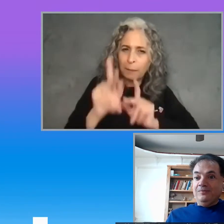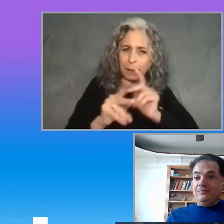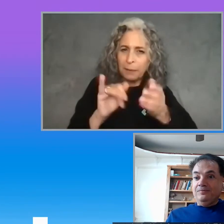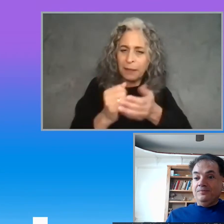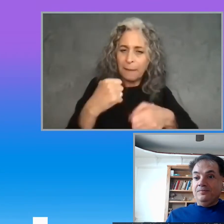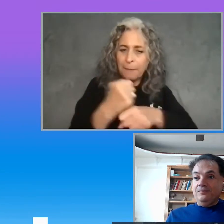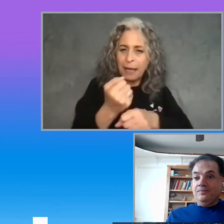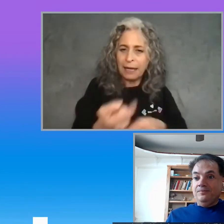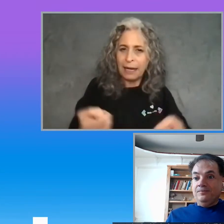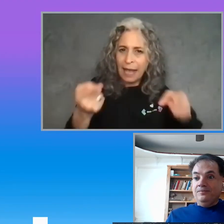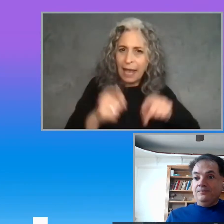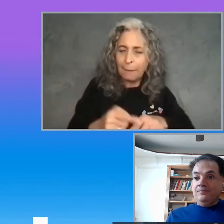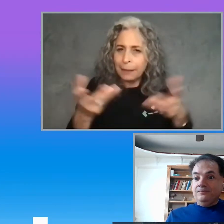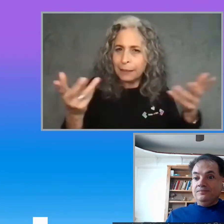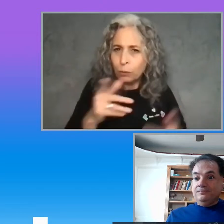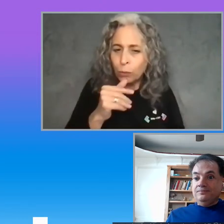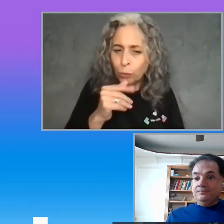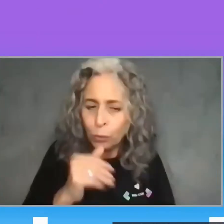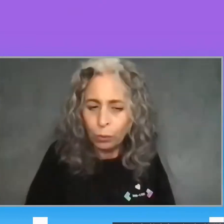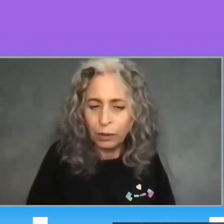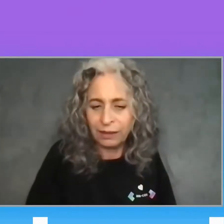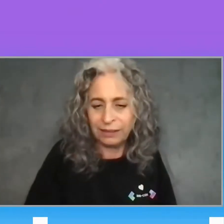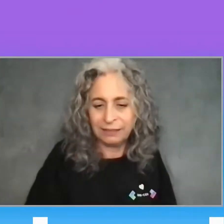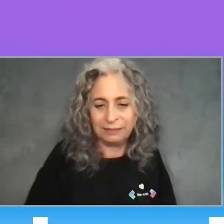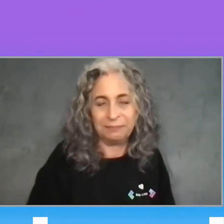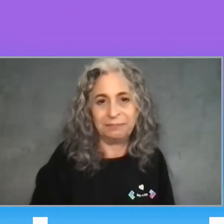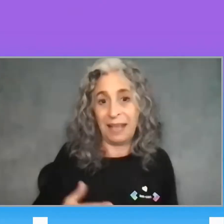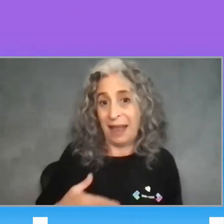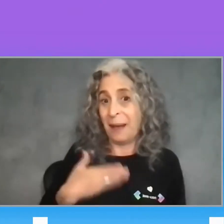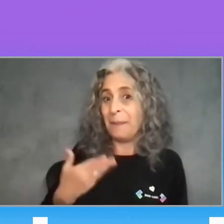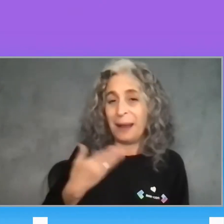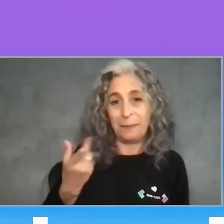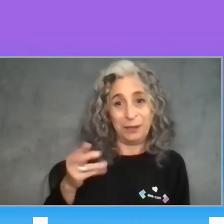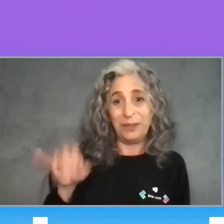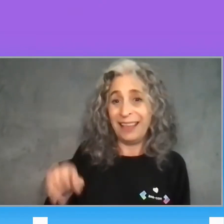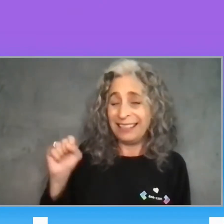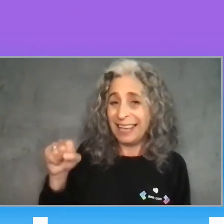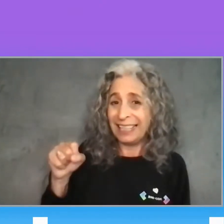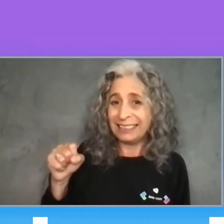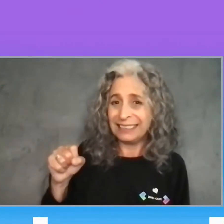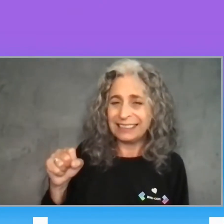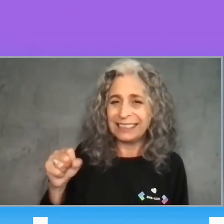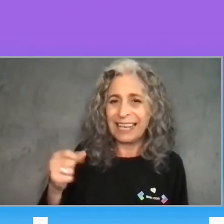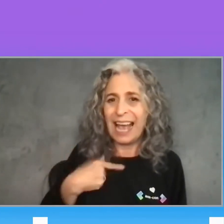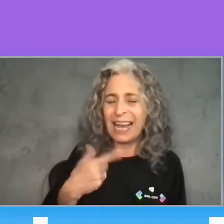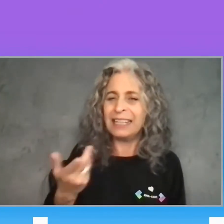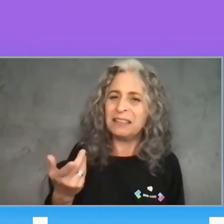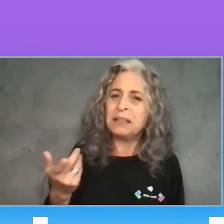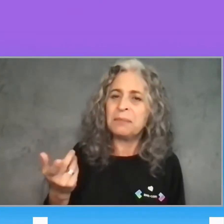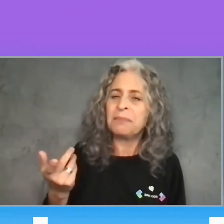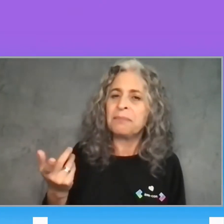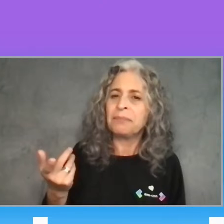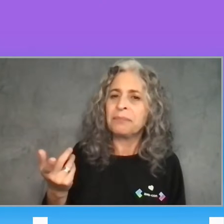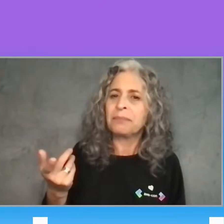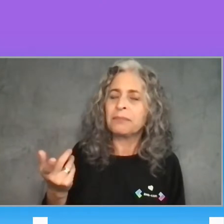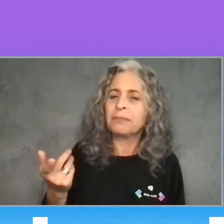all happen? Be happy to. Well, I've been